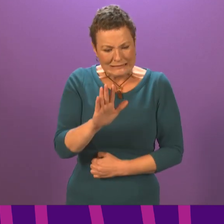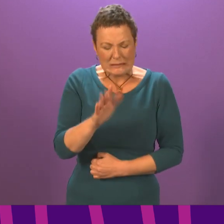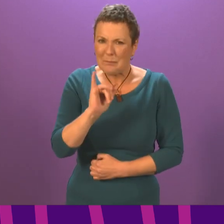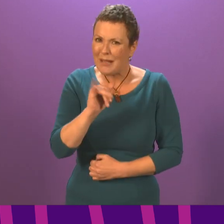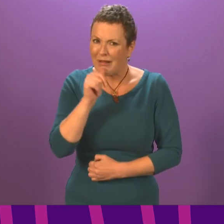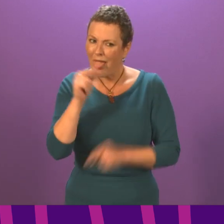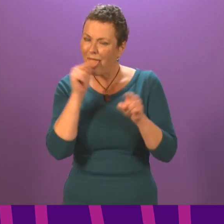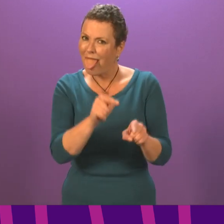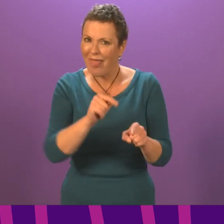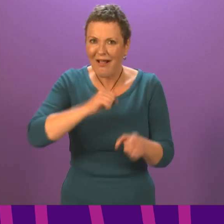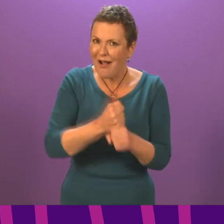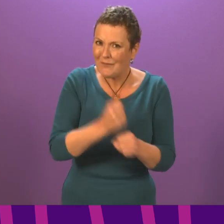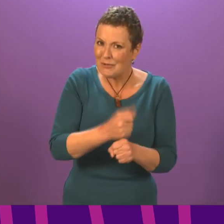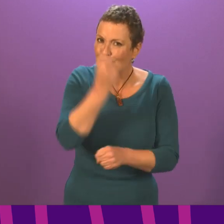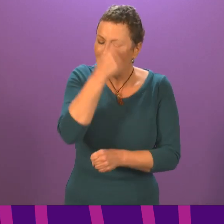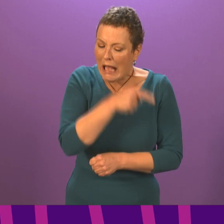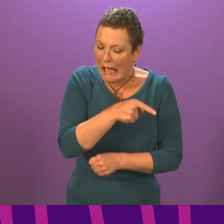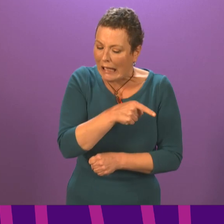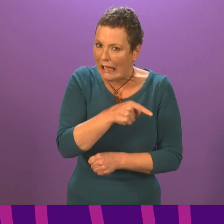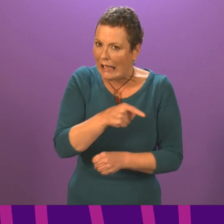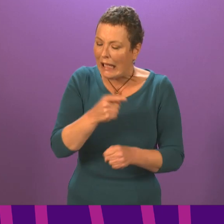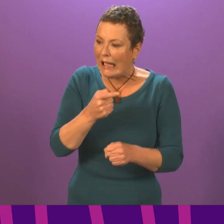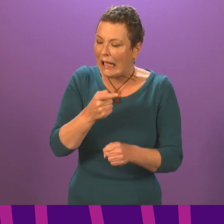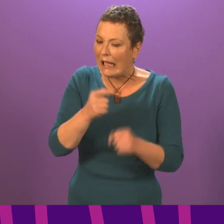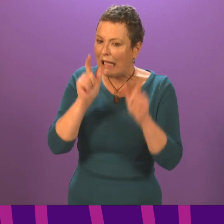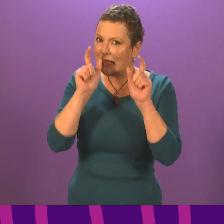we think that they are necessary. That applies to the application of the levels and Christine